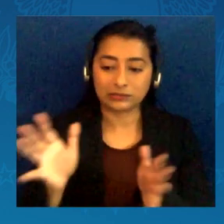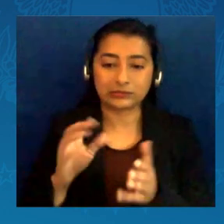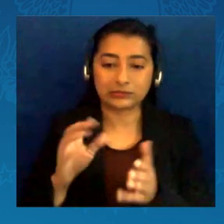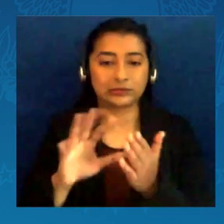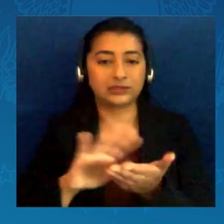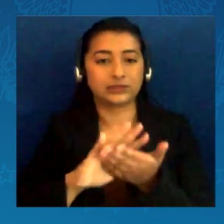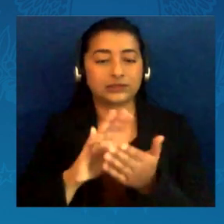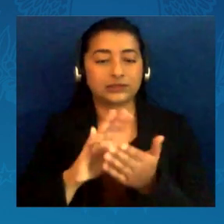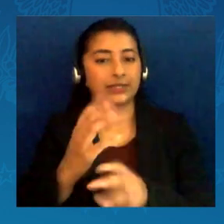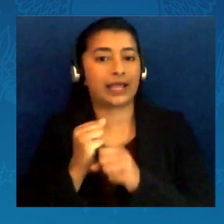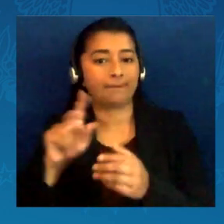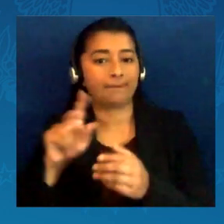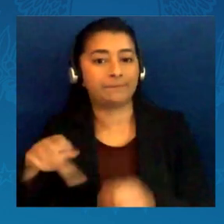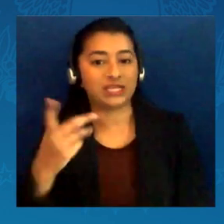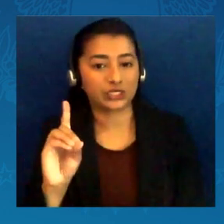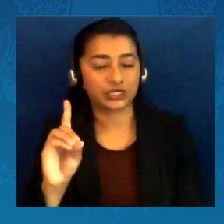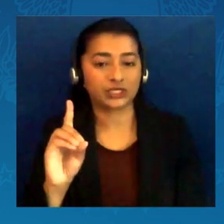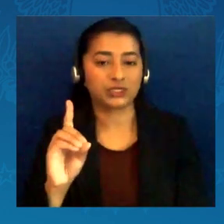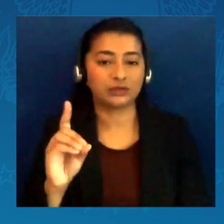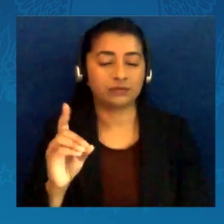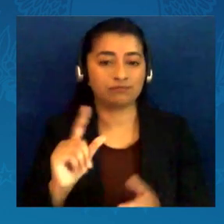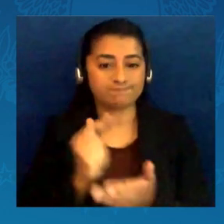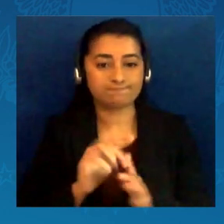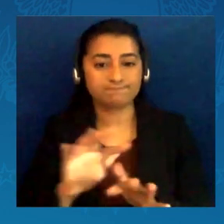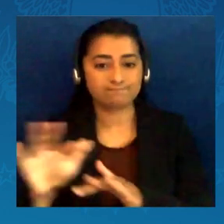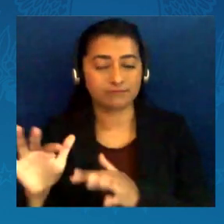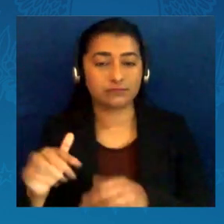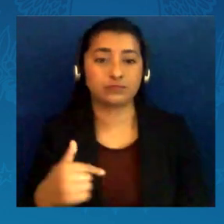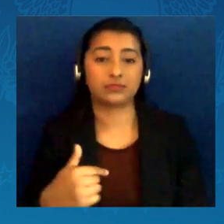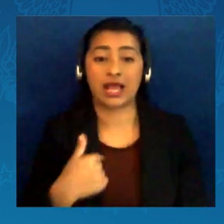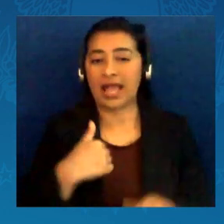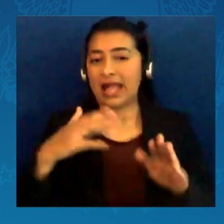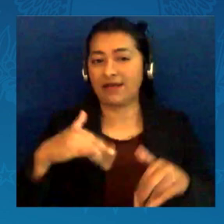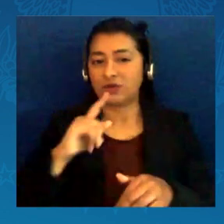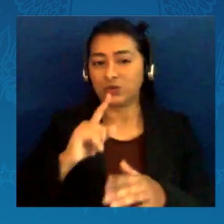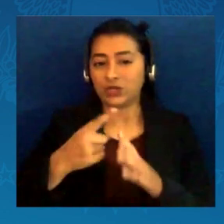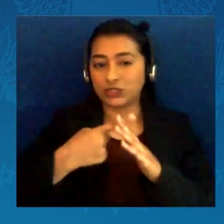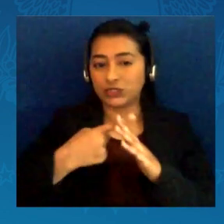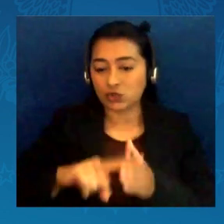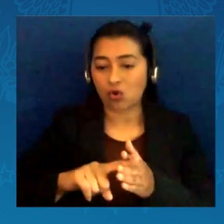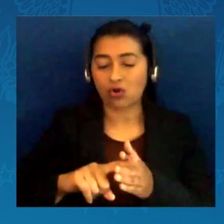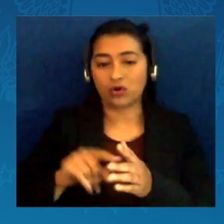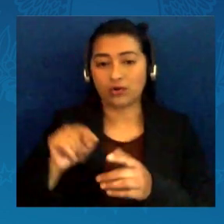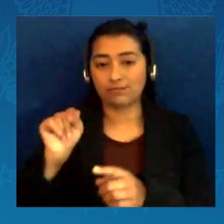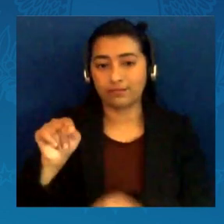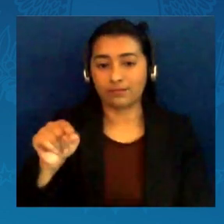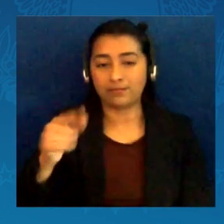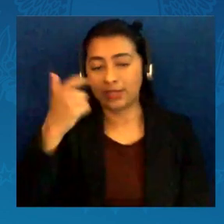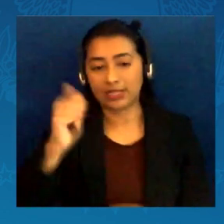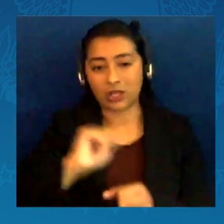So I haven't really gotten started with it yet just because COVID kind of threw in our plans.